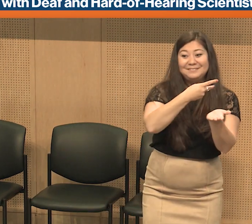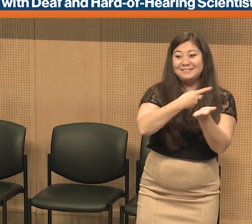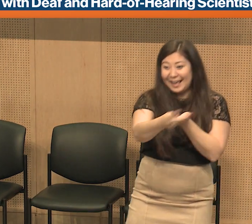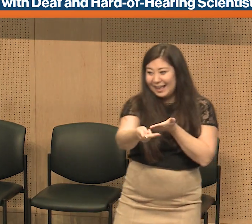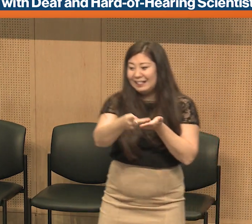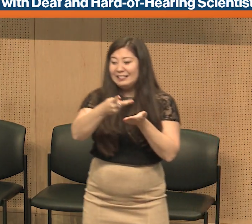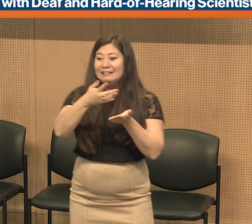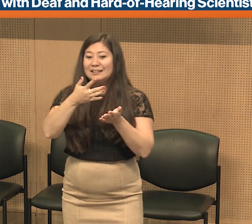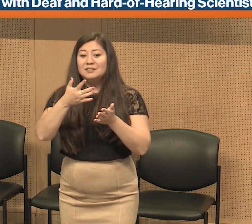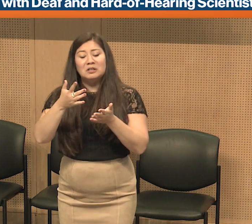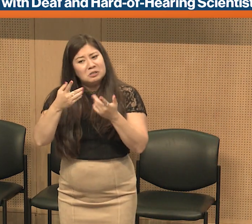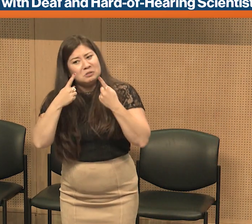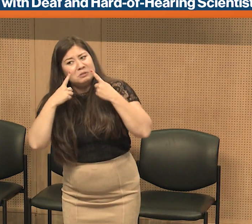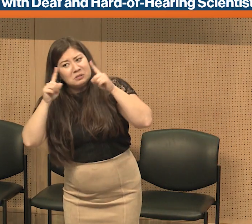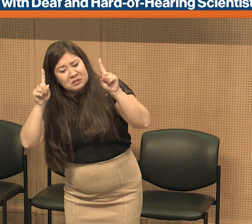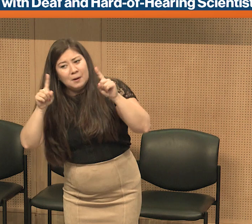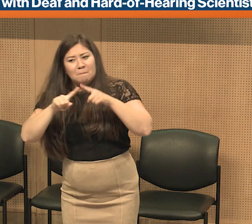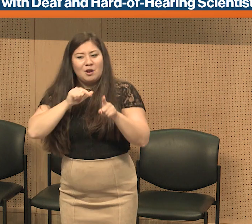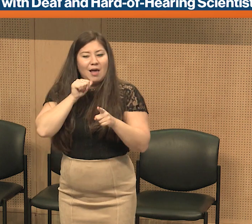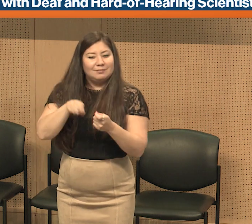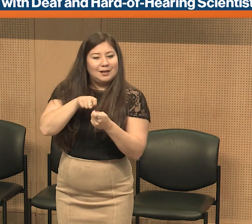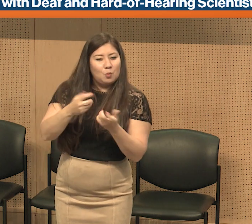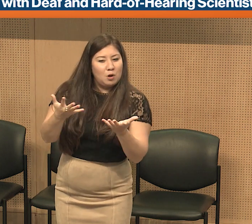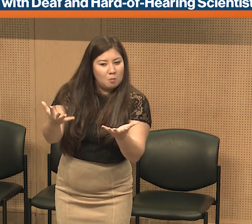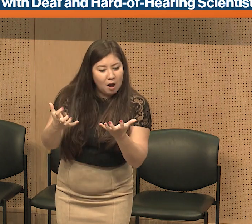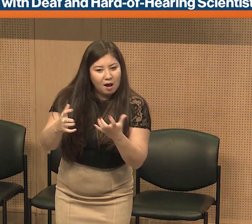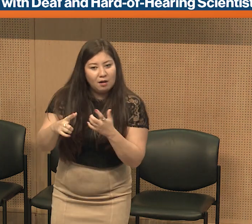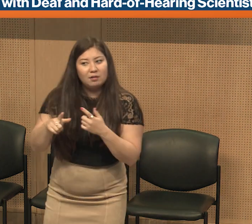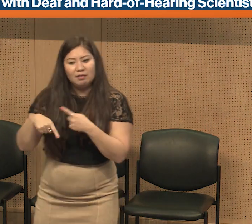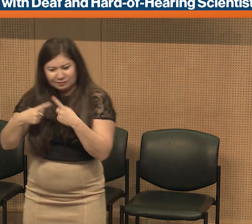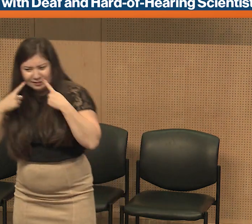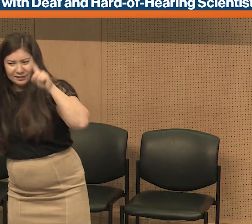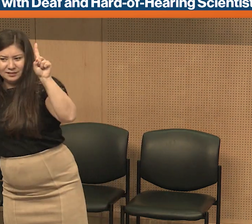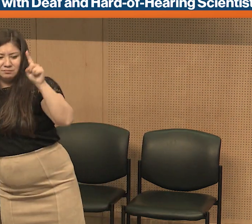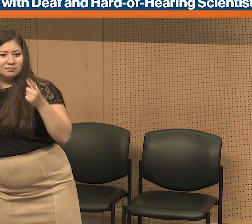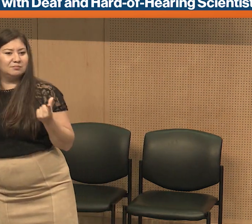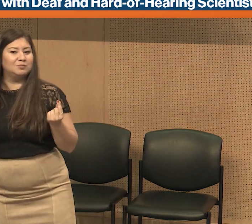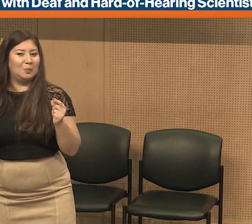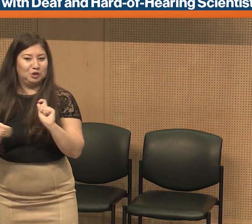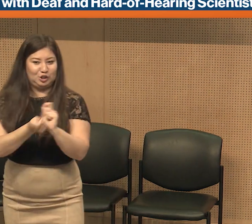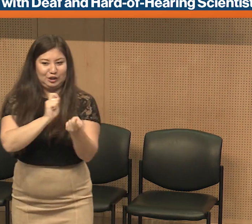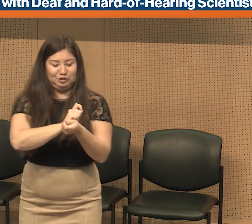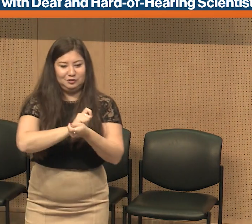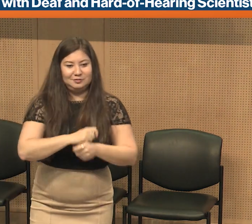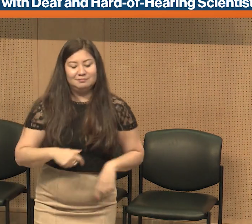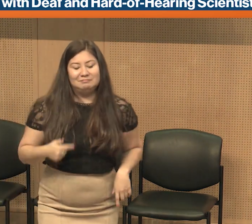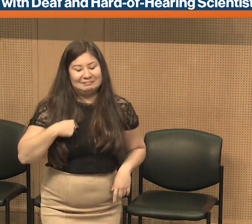So, after all of these failures and some successes,